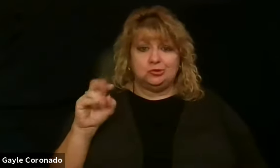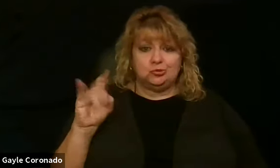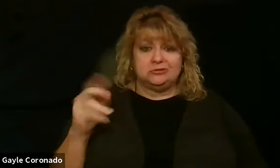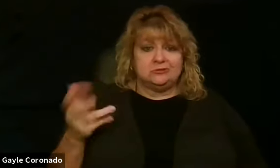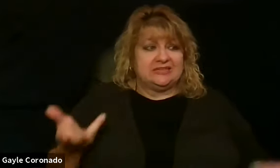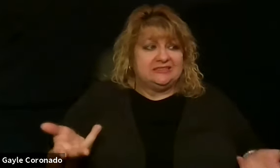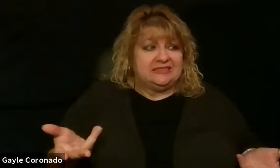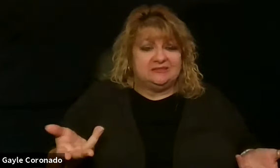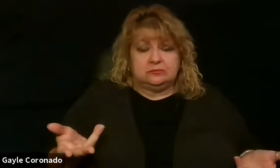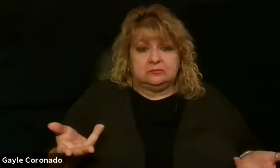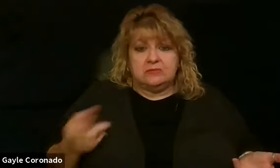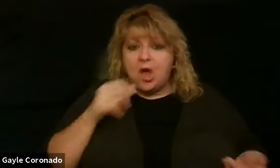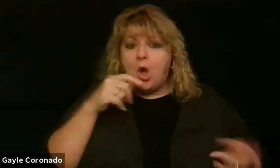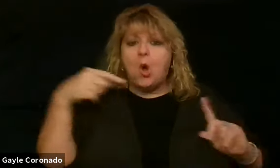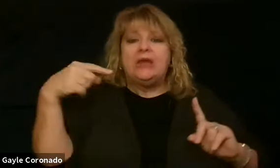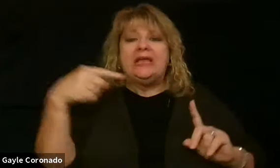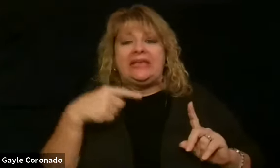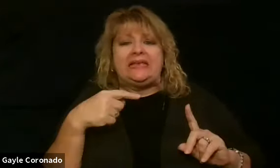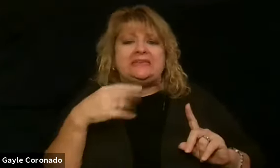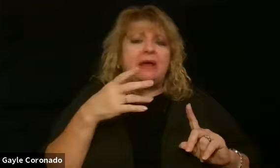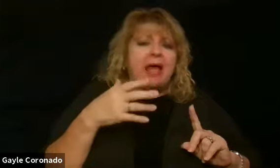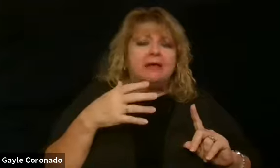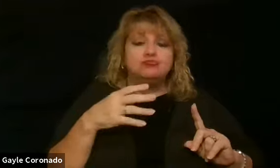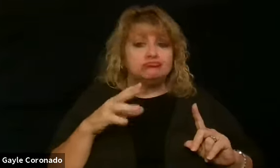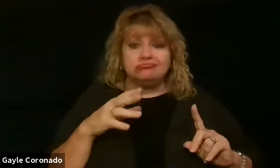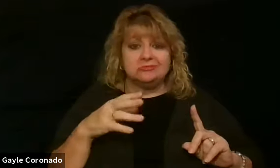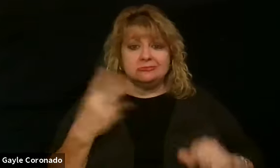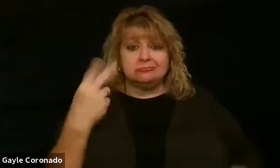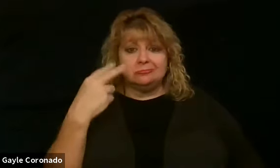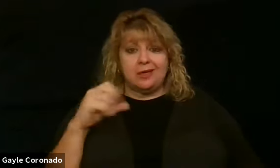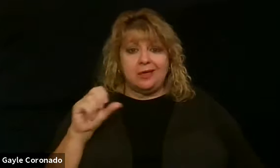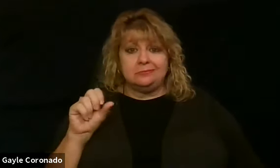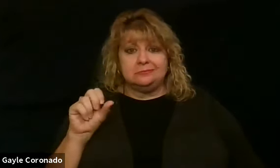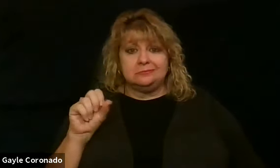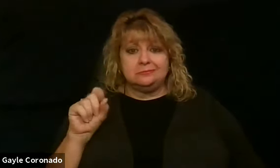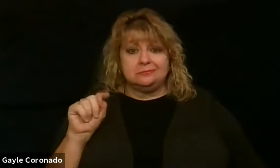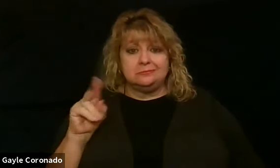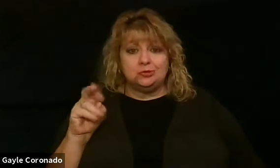So, with it's it's a well fit community.